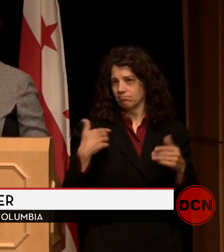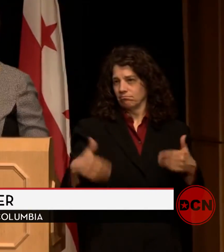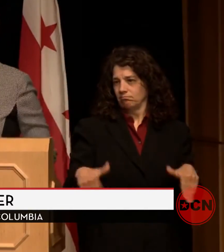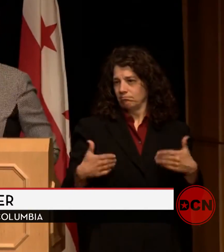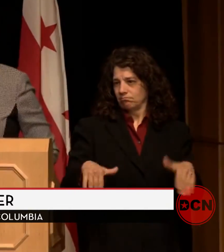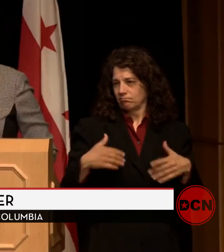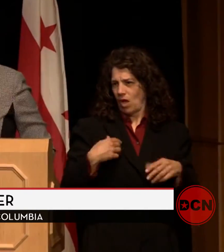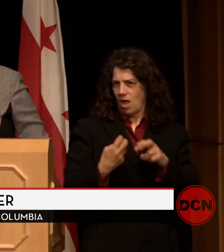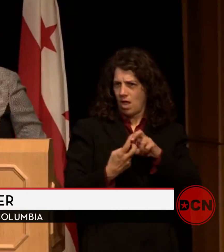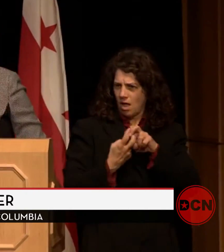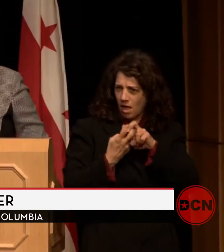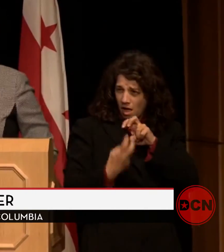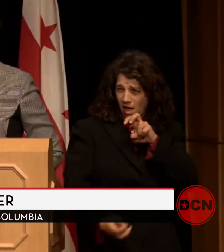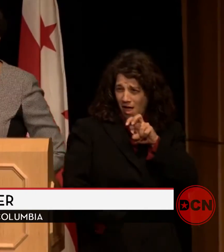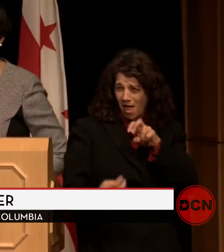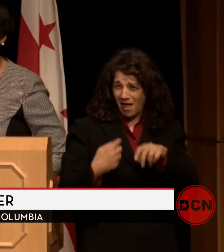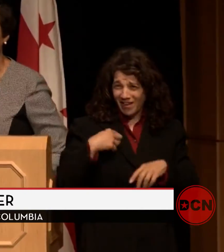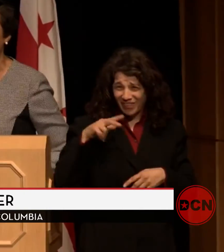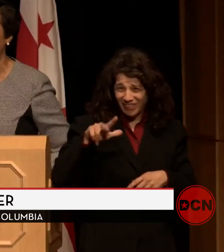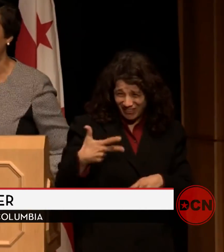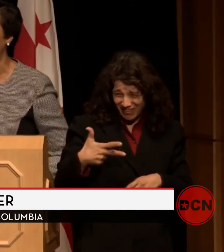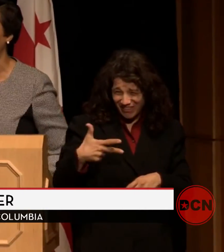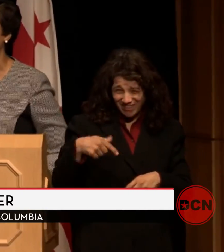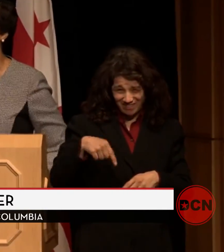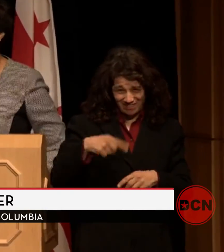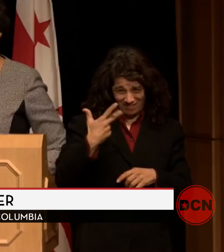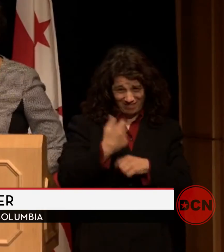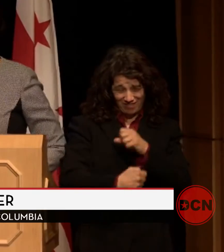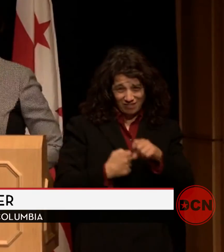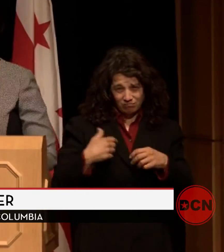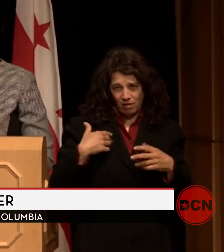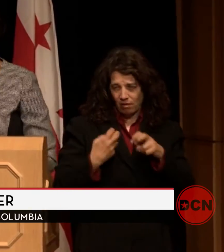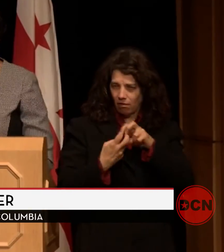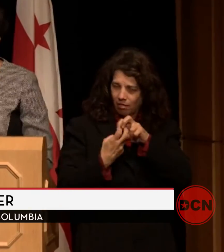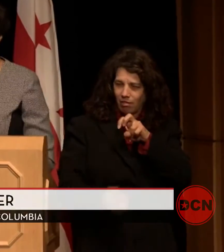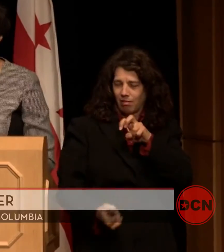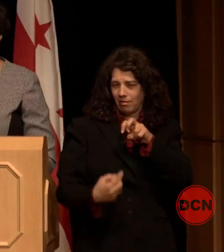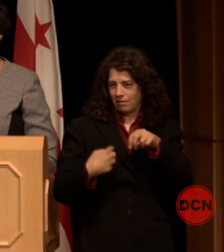TIME WE'RE DOING THIS BECAUSE IT SEEMS LIKE JUST YESTERDAY I WAS